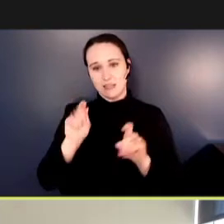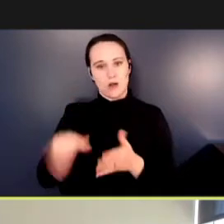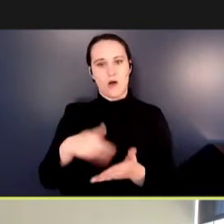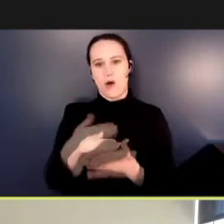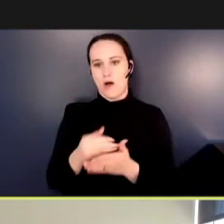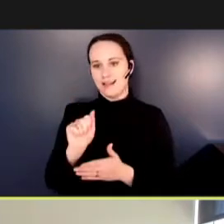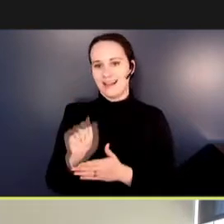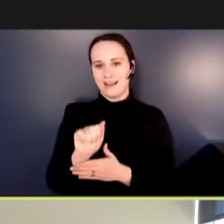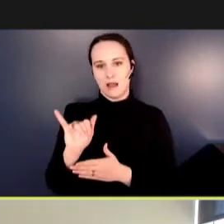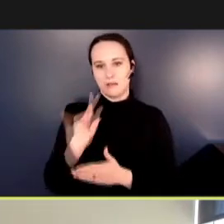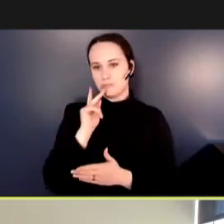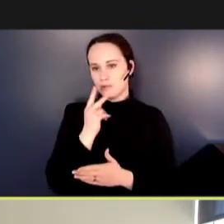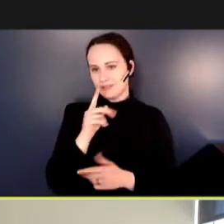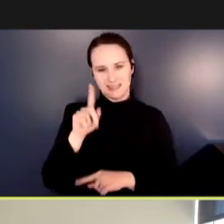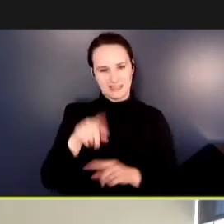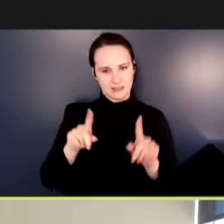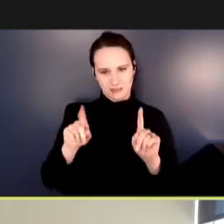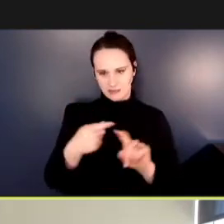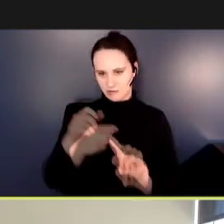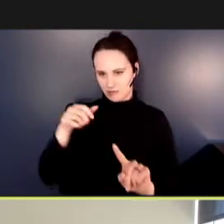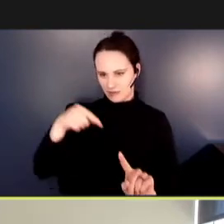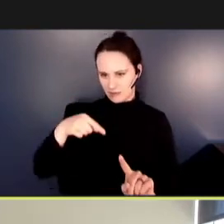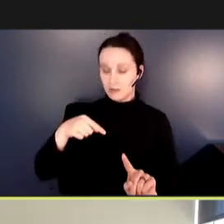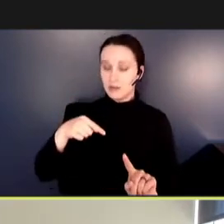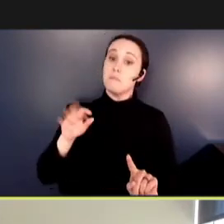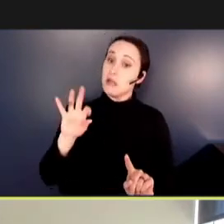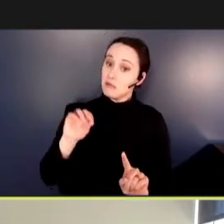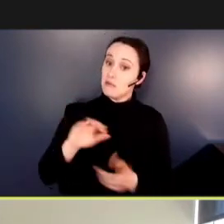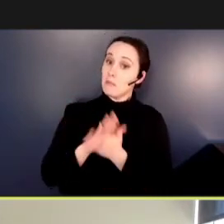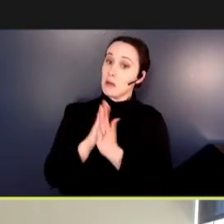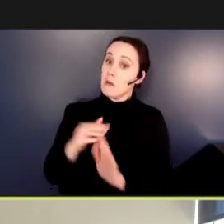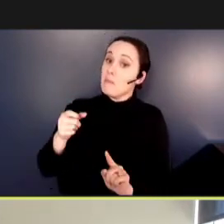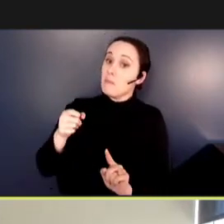But using conformational antibodies as probes allows us to test a million designs